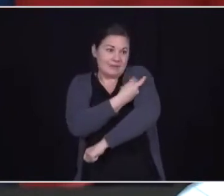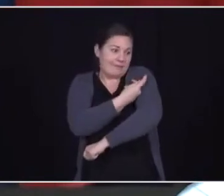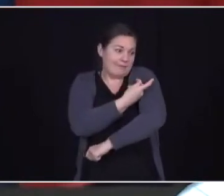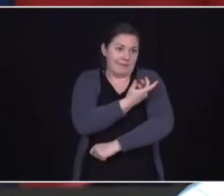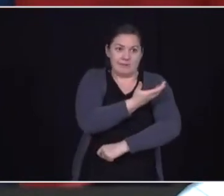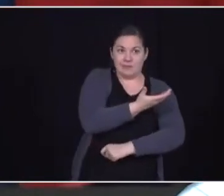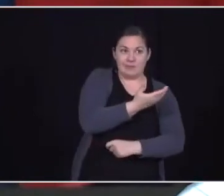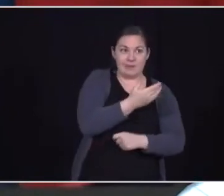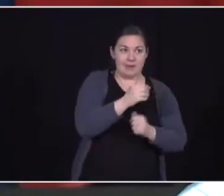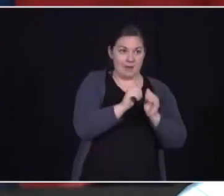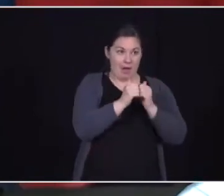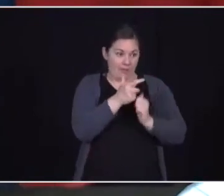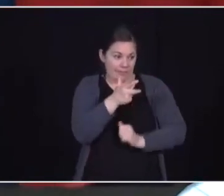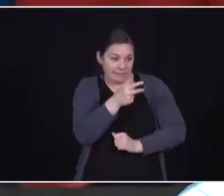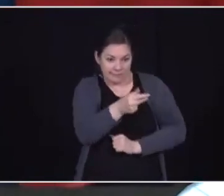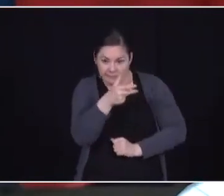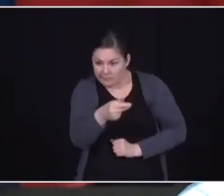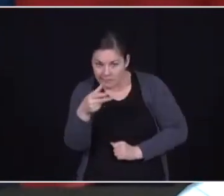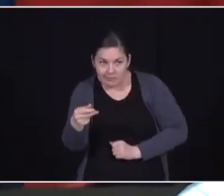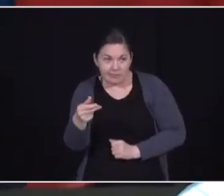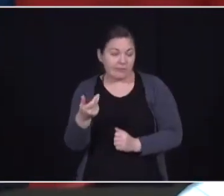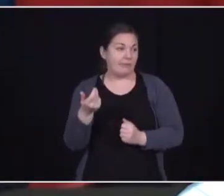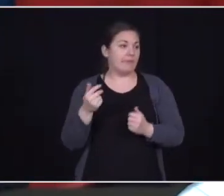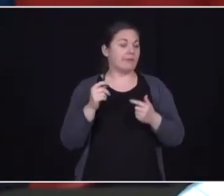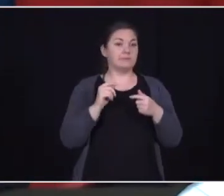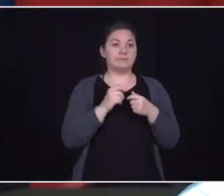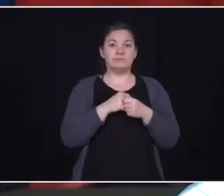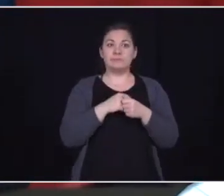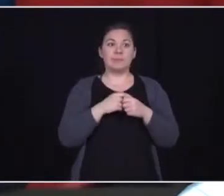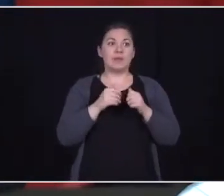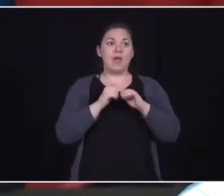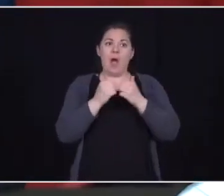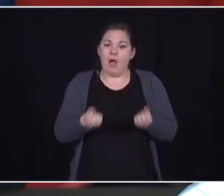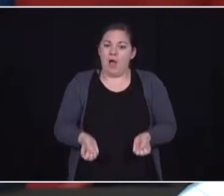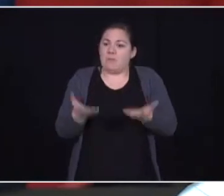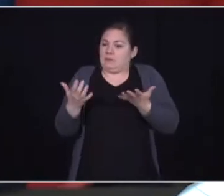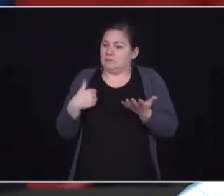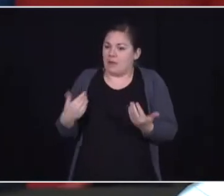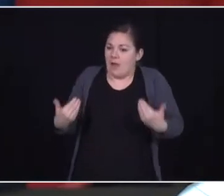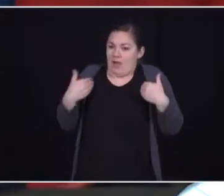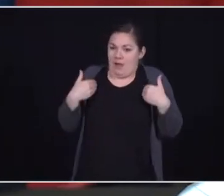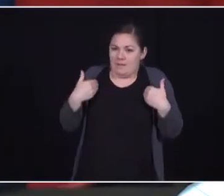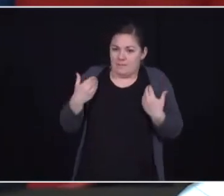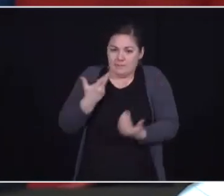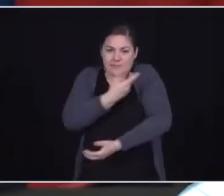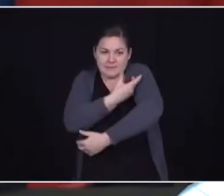So, which vaccines are available, how can those vaccines be provided? What is the number of those vaccines?